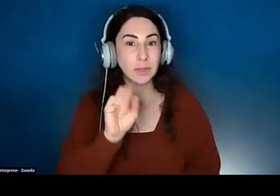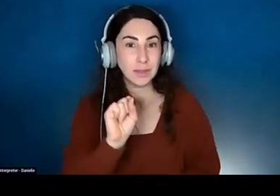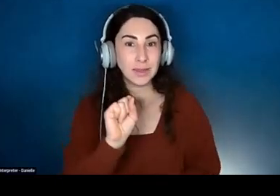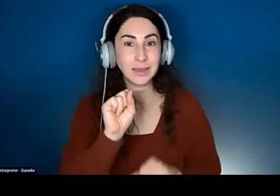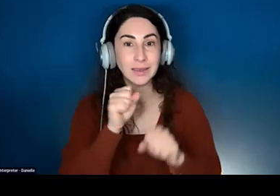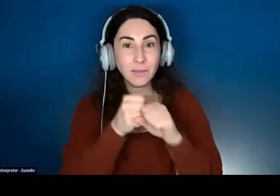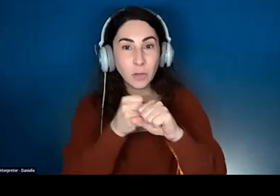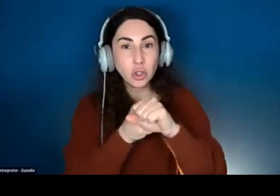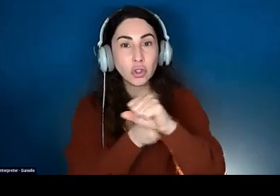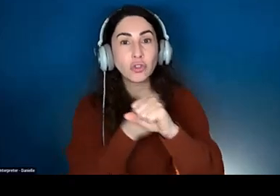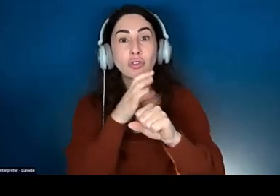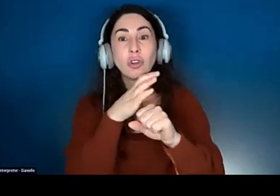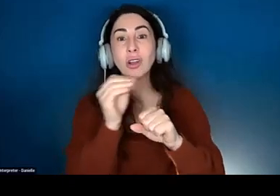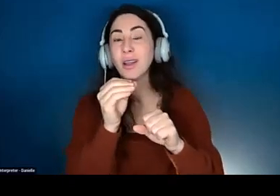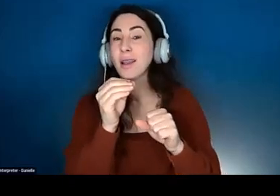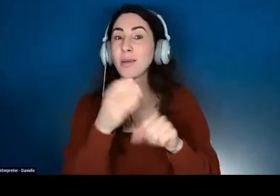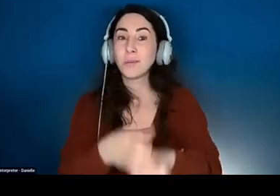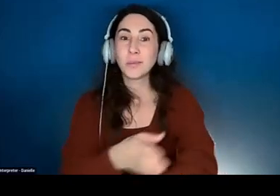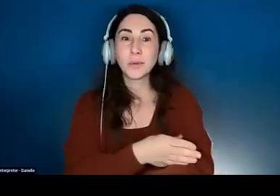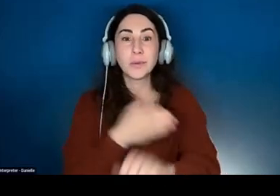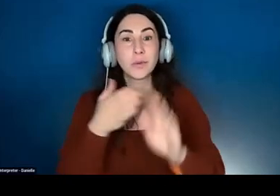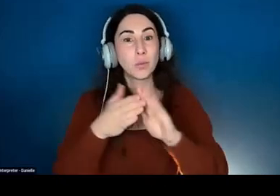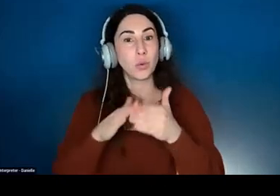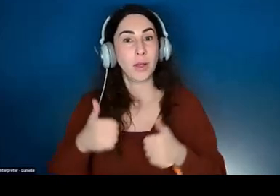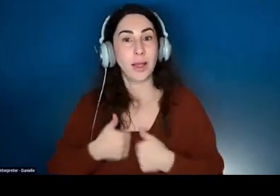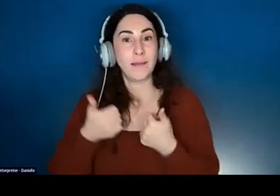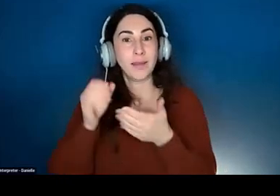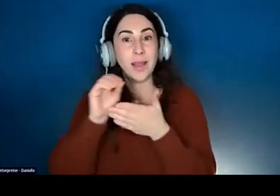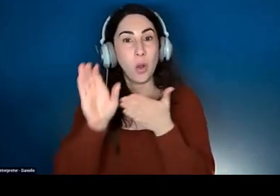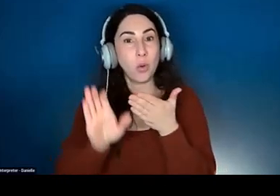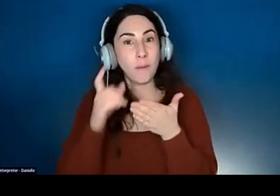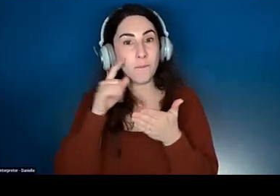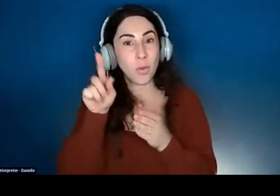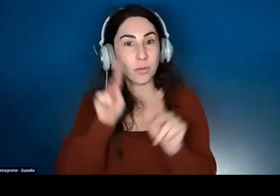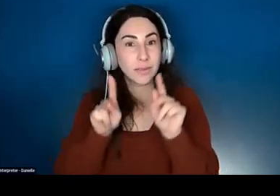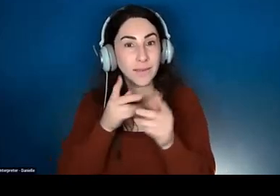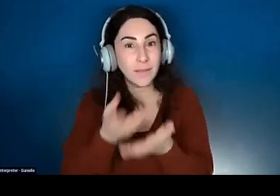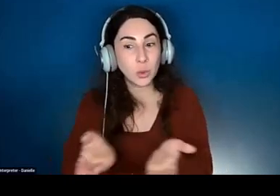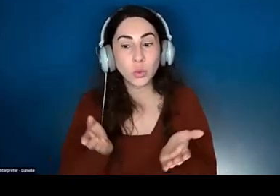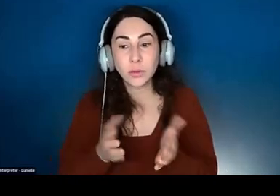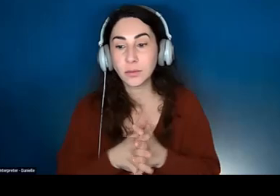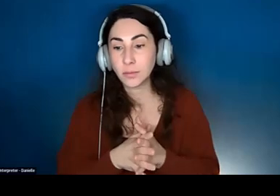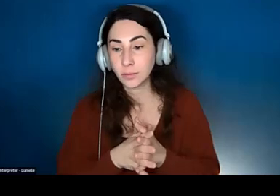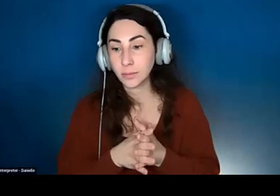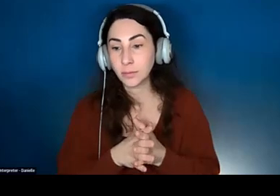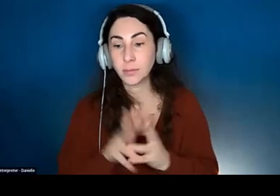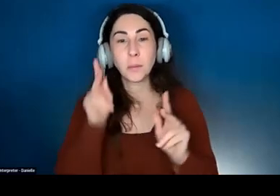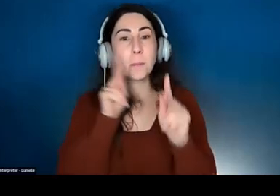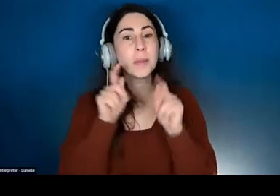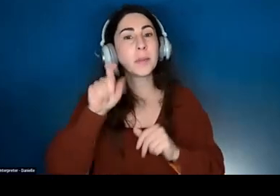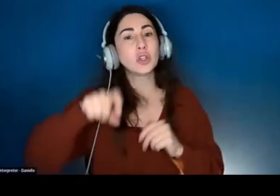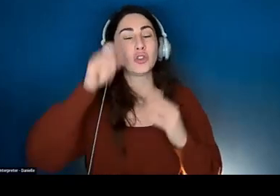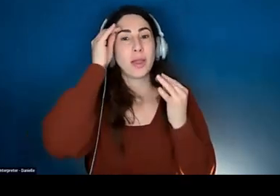community living outcomes for individuals. And so what should folks be thinking about looking forward for